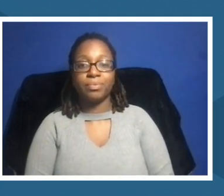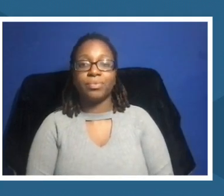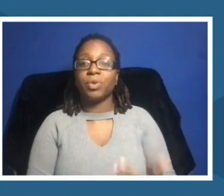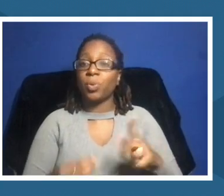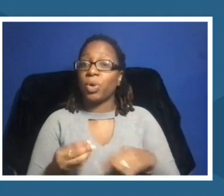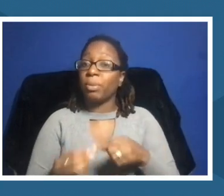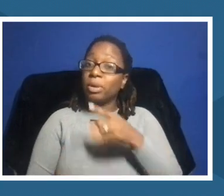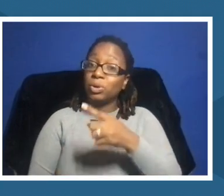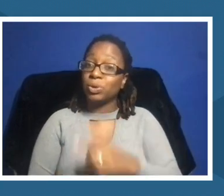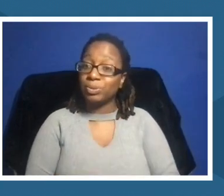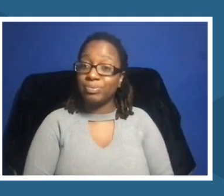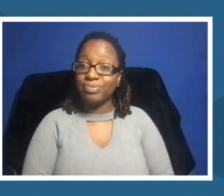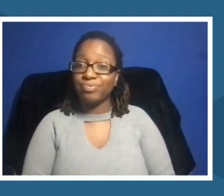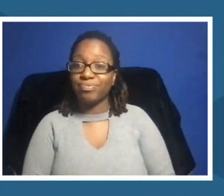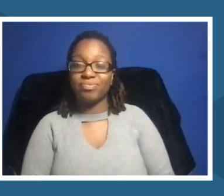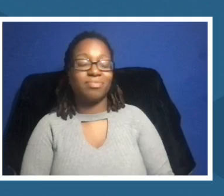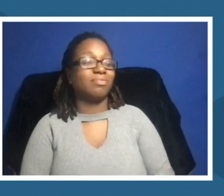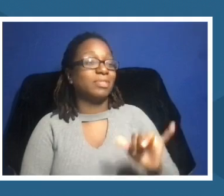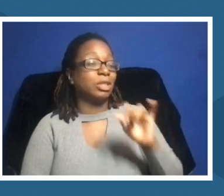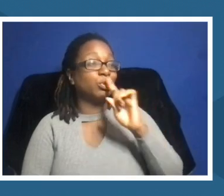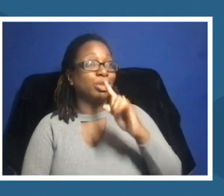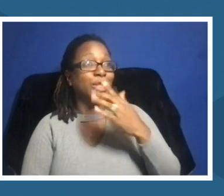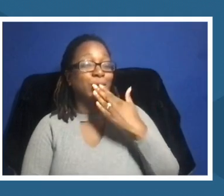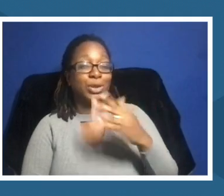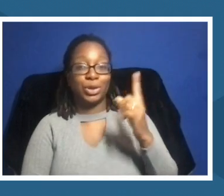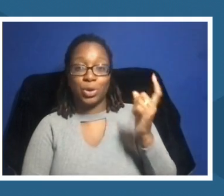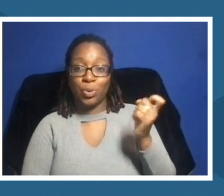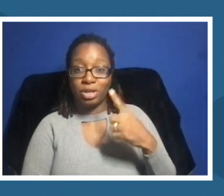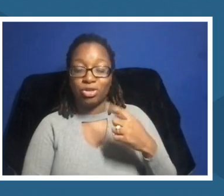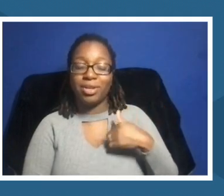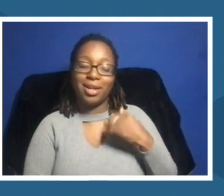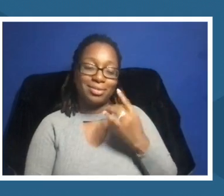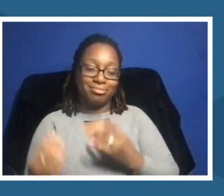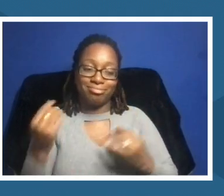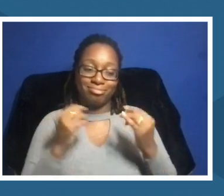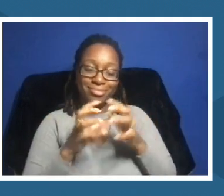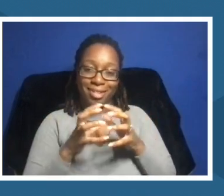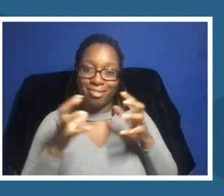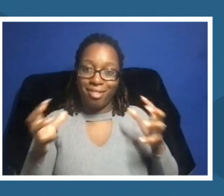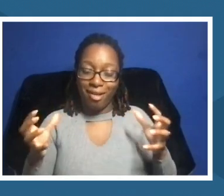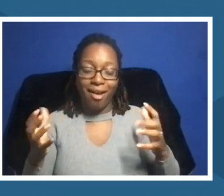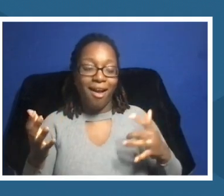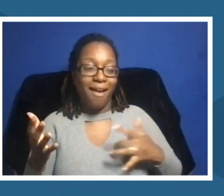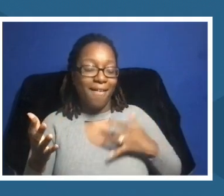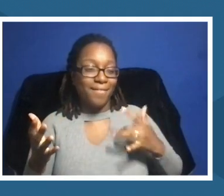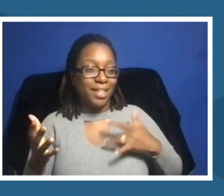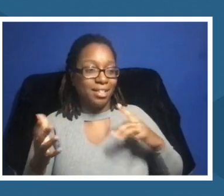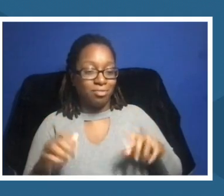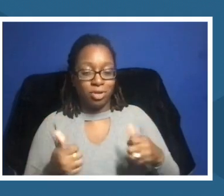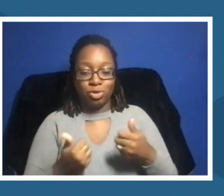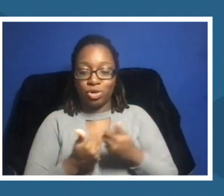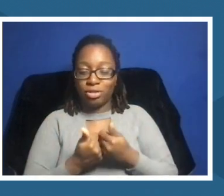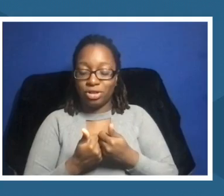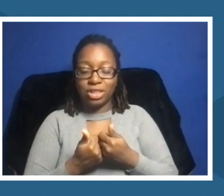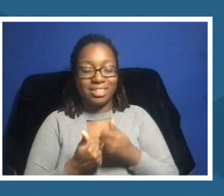that's a really good question i think about this a lot because i think these challenges um are things that we're